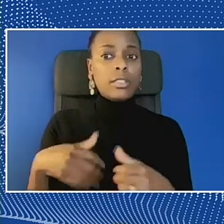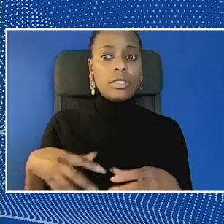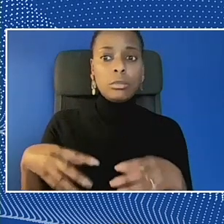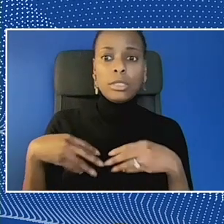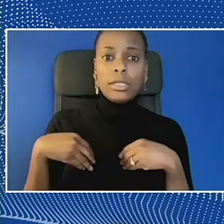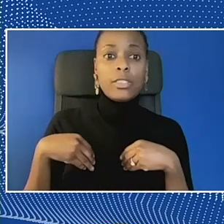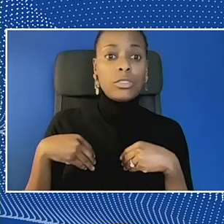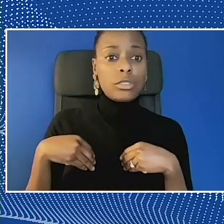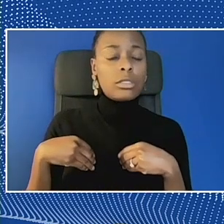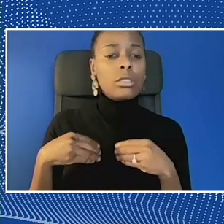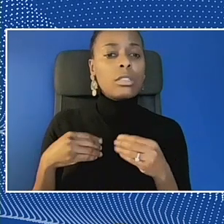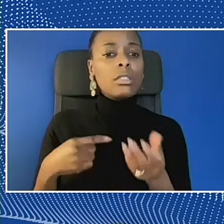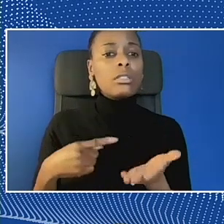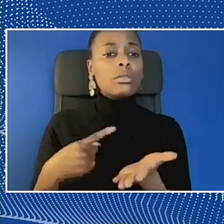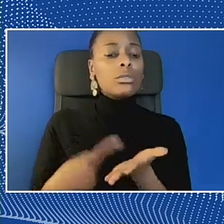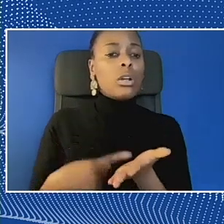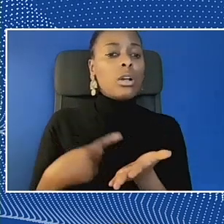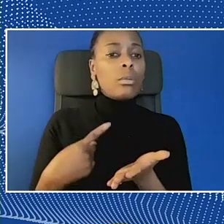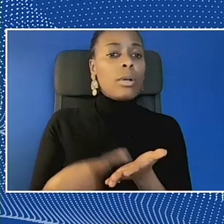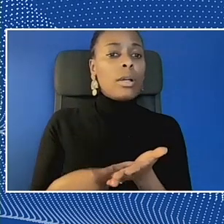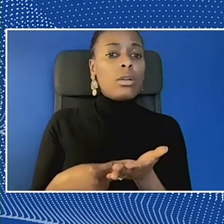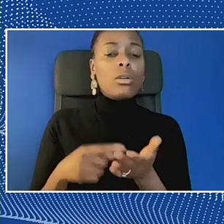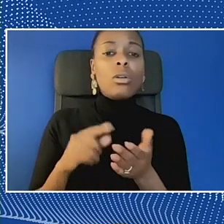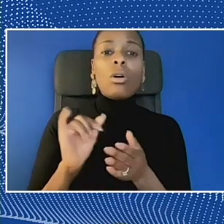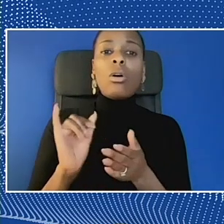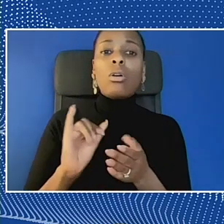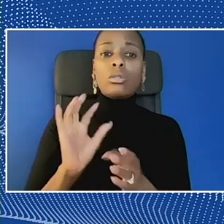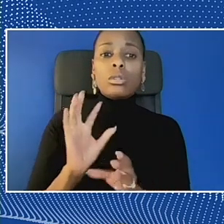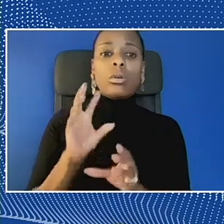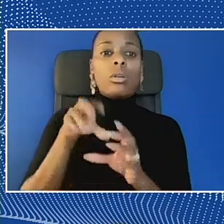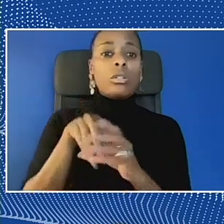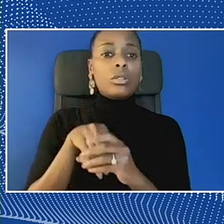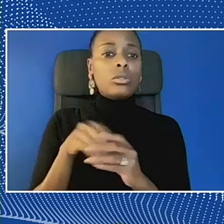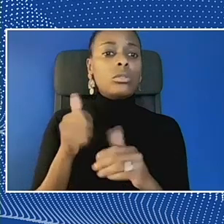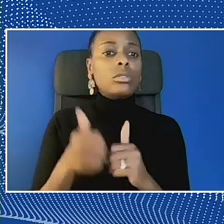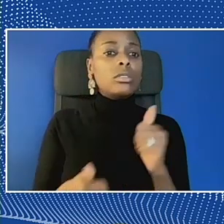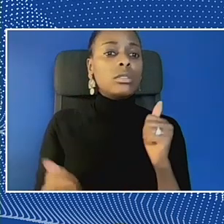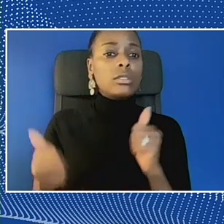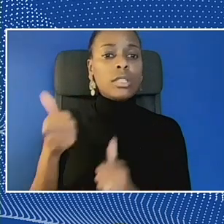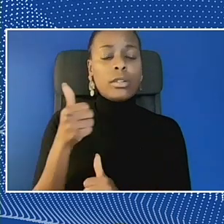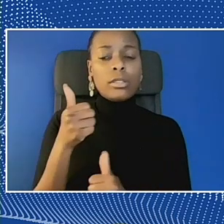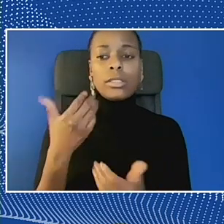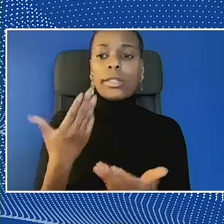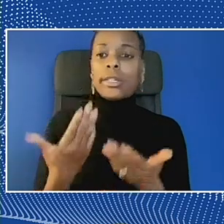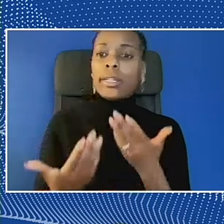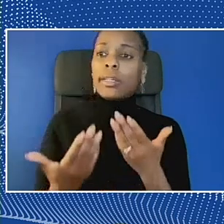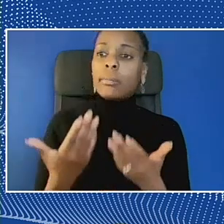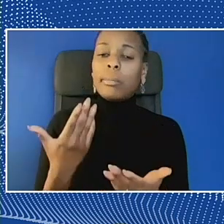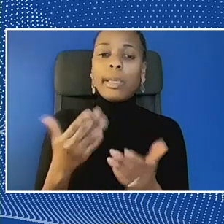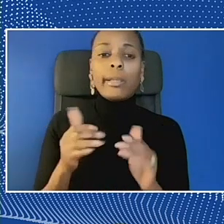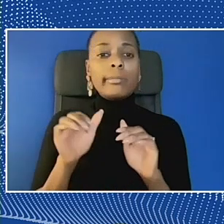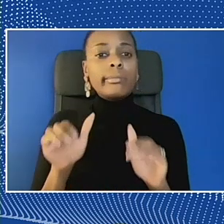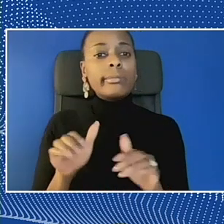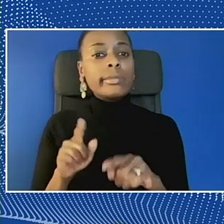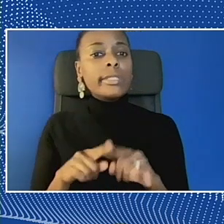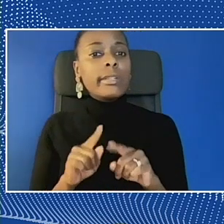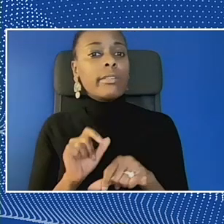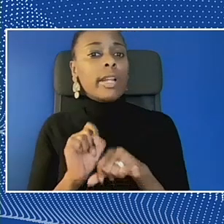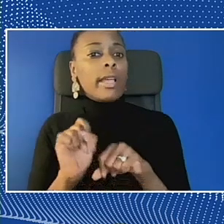that, you know, that that also includes the Secretary will, you know, may take various efforts to gather data from